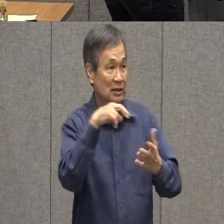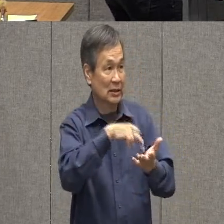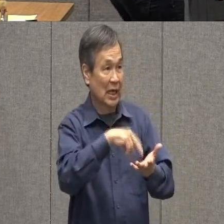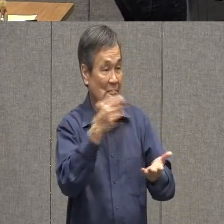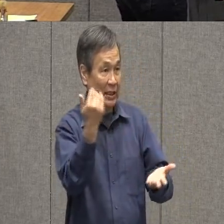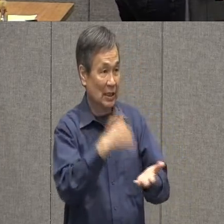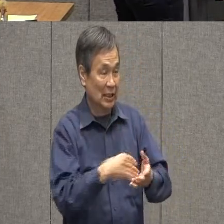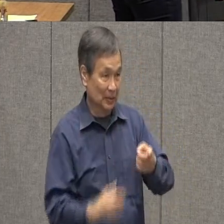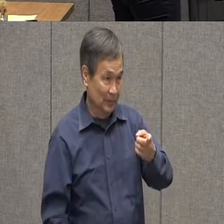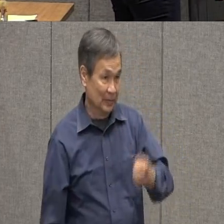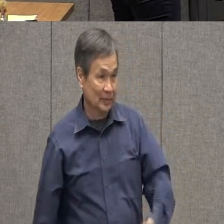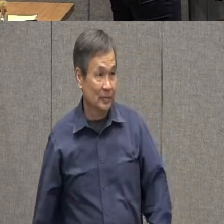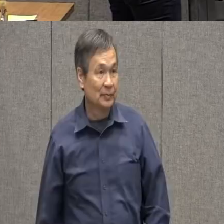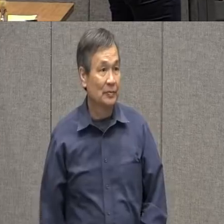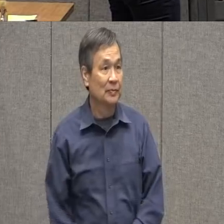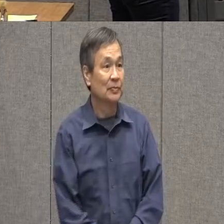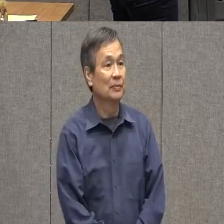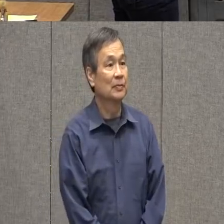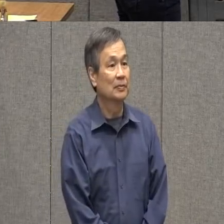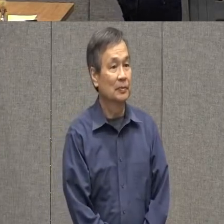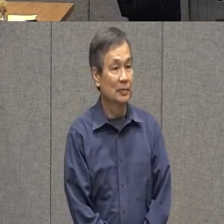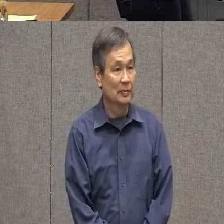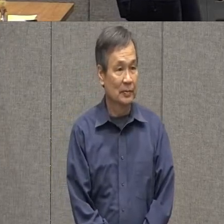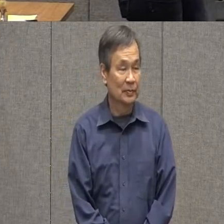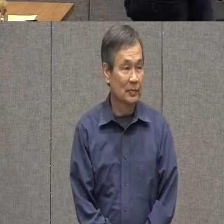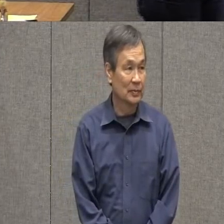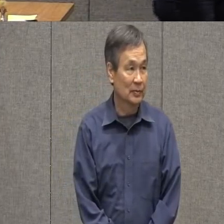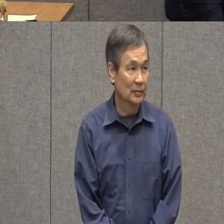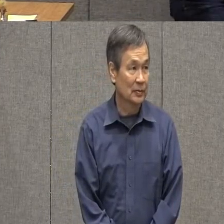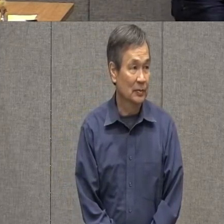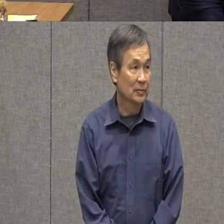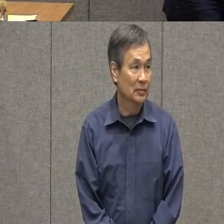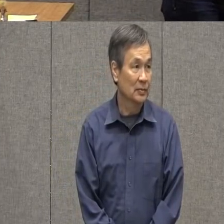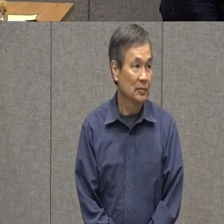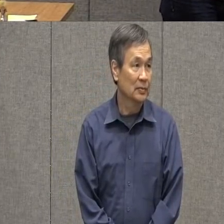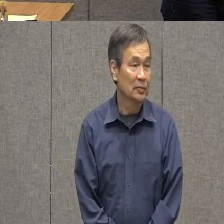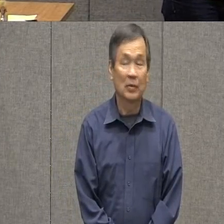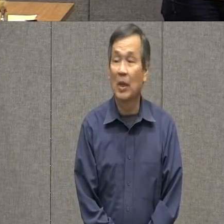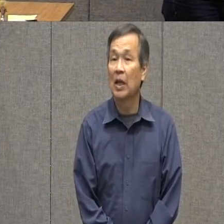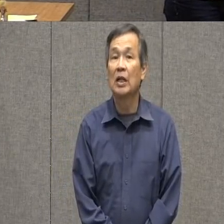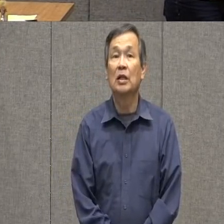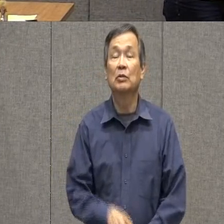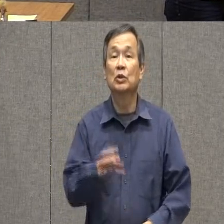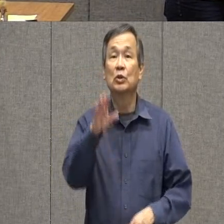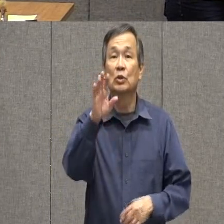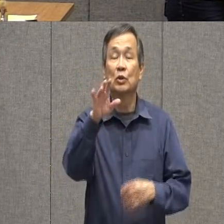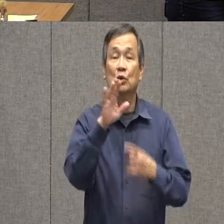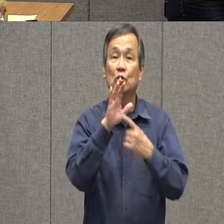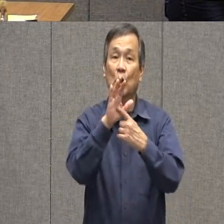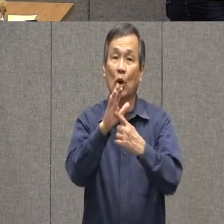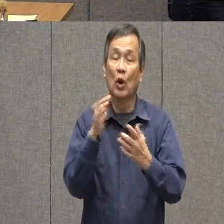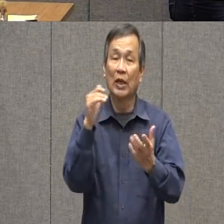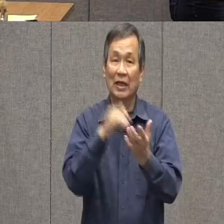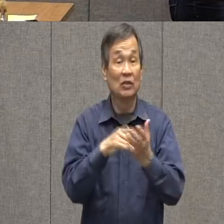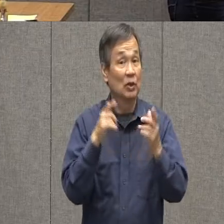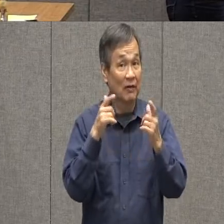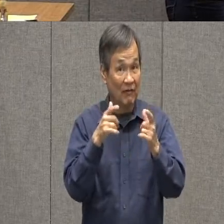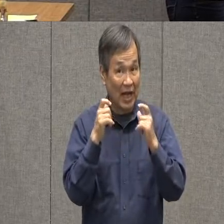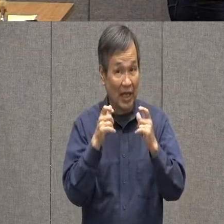So get your minute music ready, Ms. Ley. Okay, I'm gonna do a different song. Okay, and I'm gonna demonstrate this for you again because it's fast. We're gonna do this a couple times.